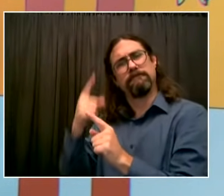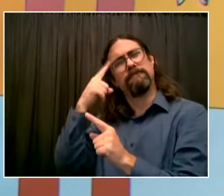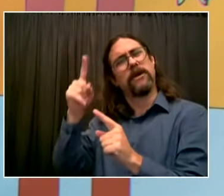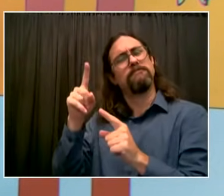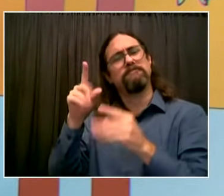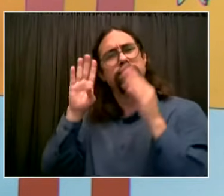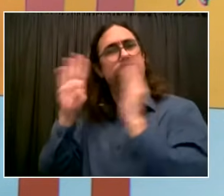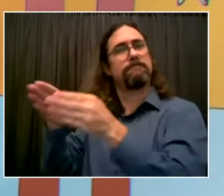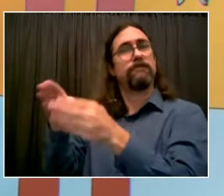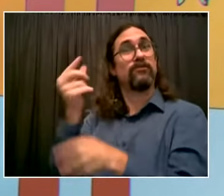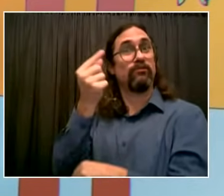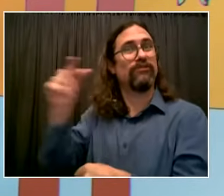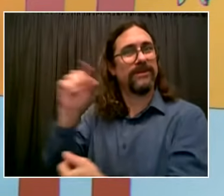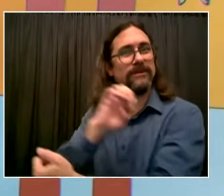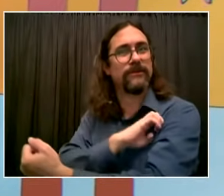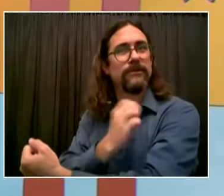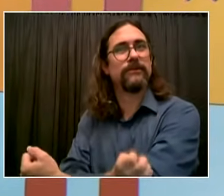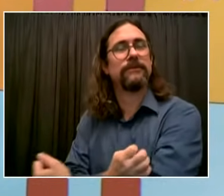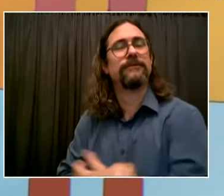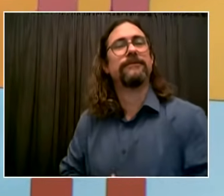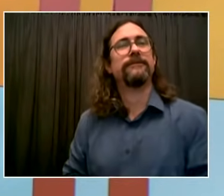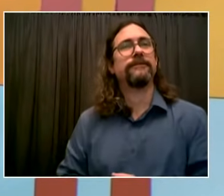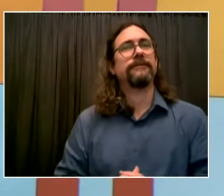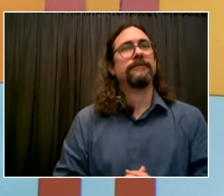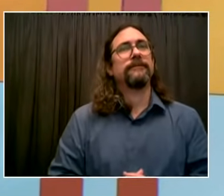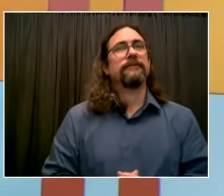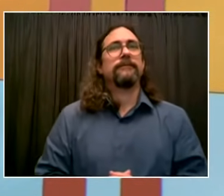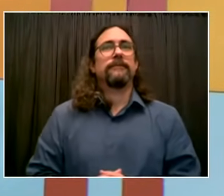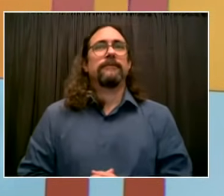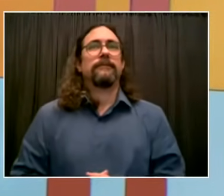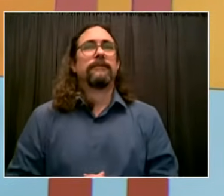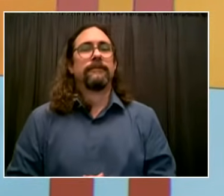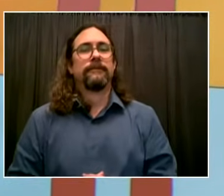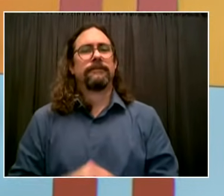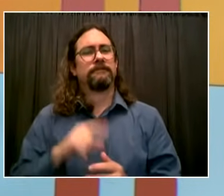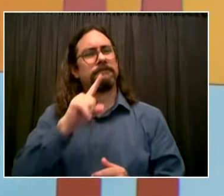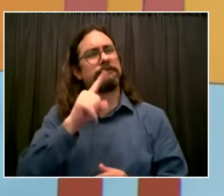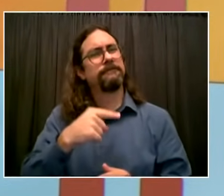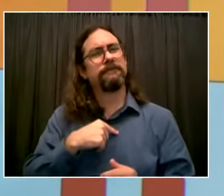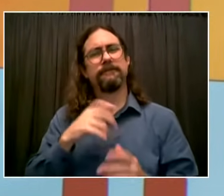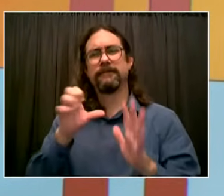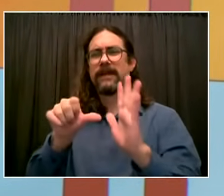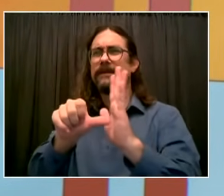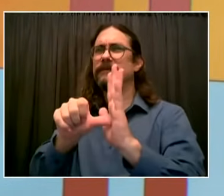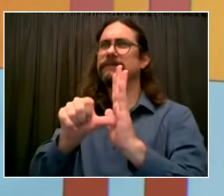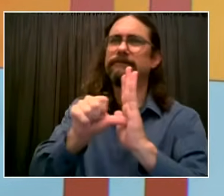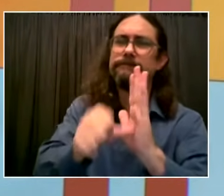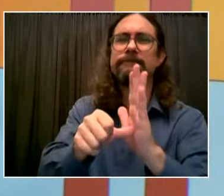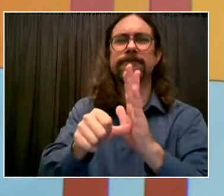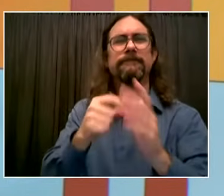WHAT WE ANNOUNCED THIS WEEK IN TERMS OF HYDRO POWER, WIND POWER, THE POINT HAS TO BE